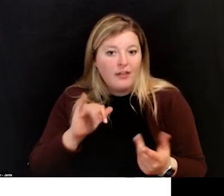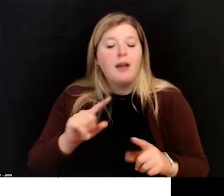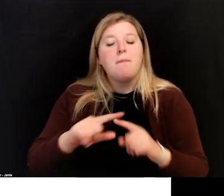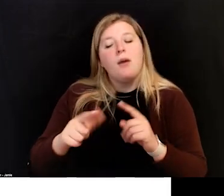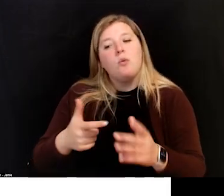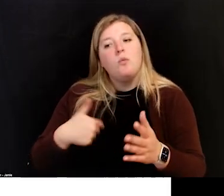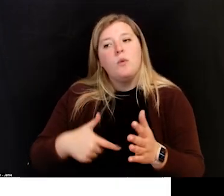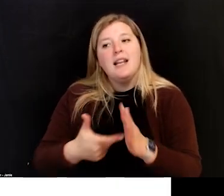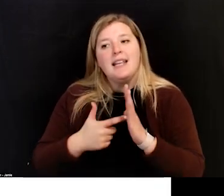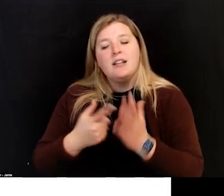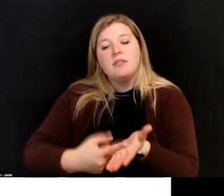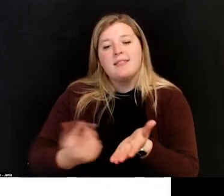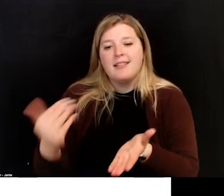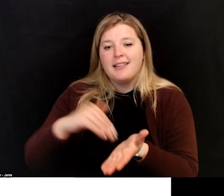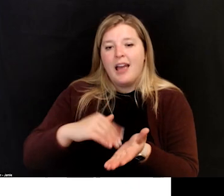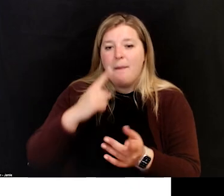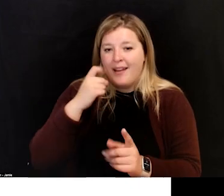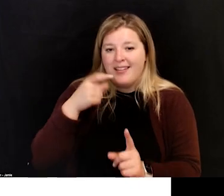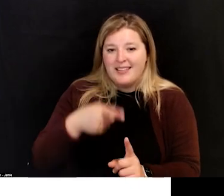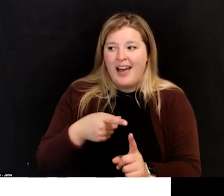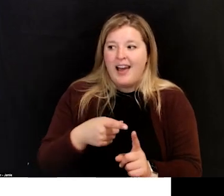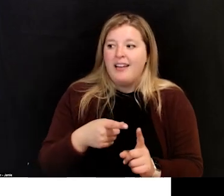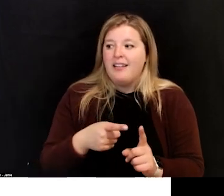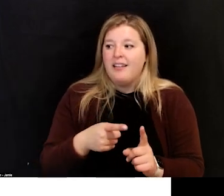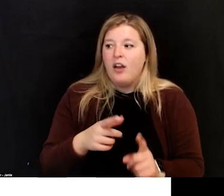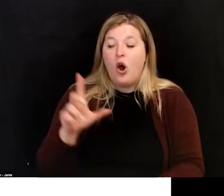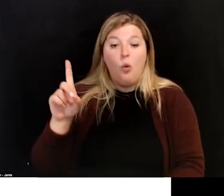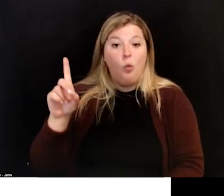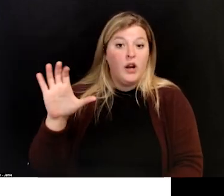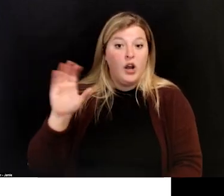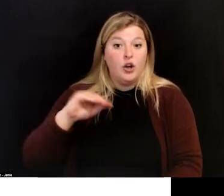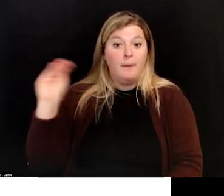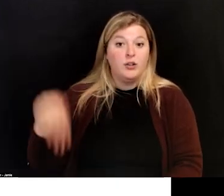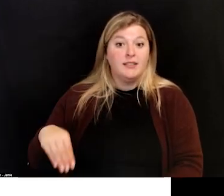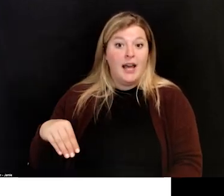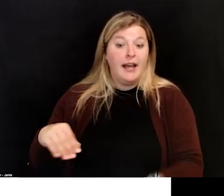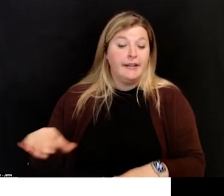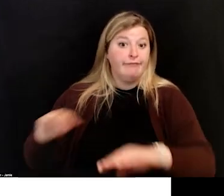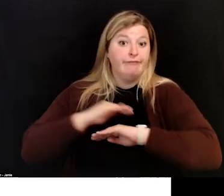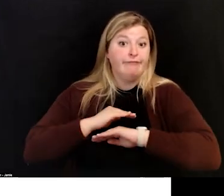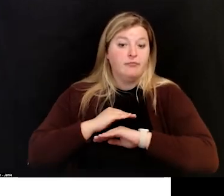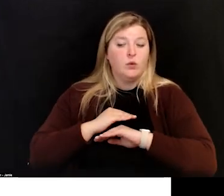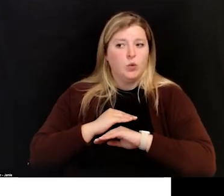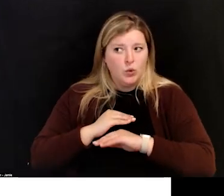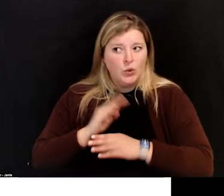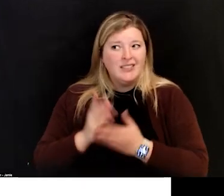that 100% need is something that we heard concerns about and have been requested to answer,